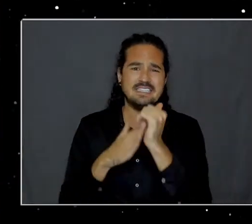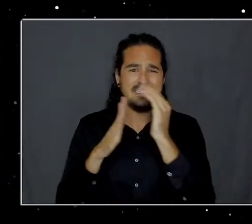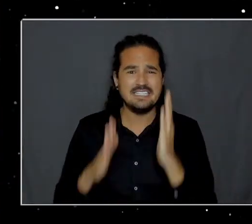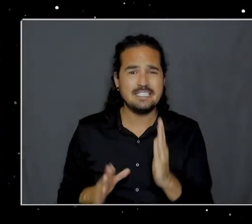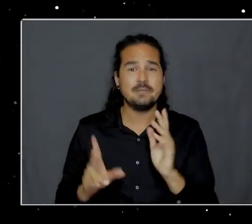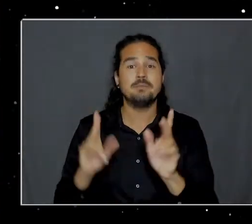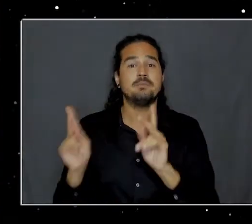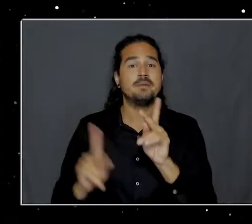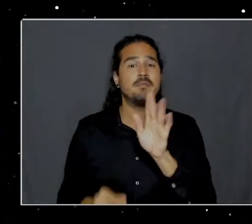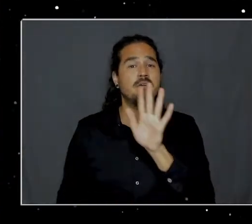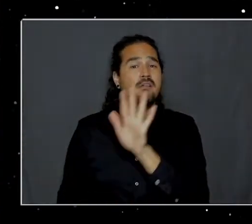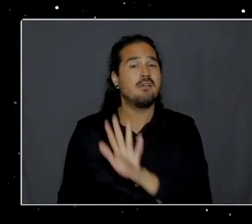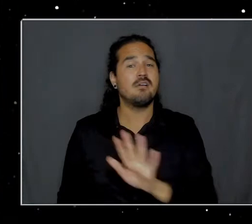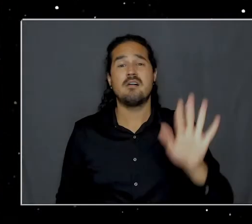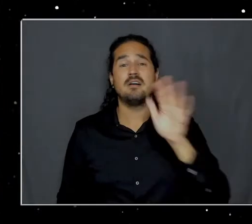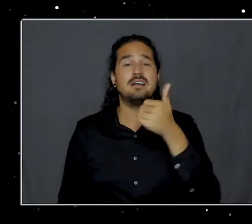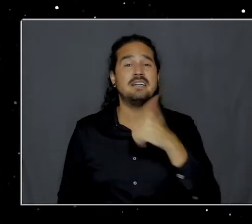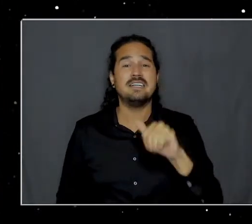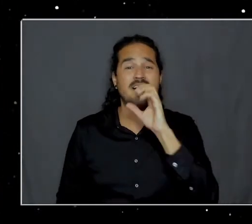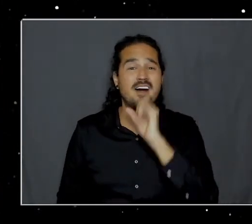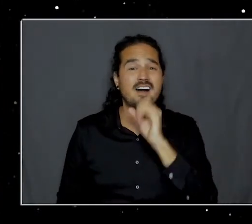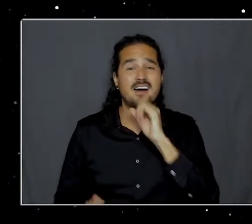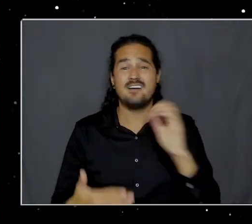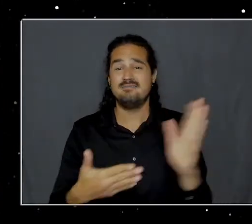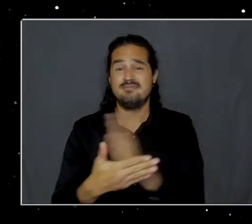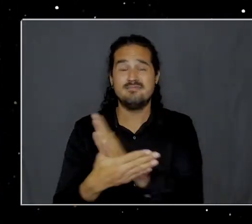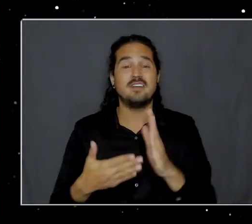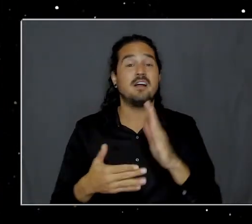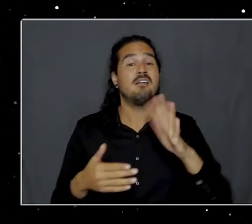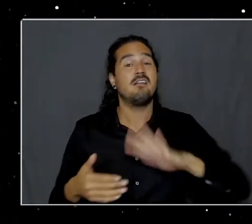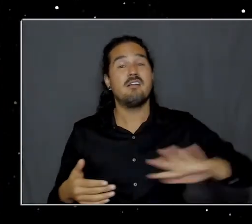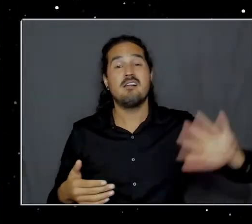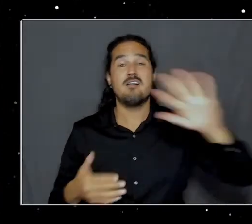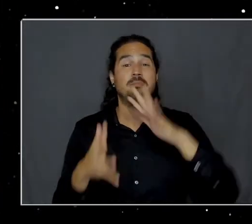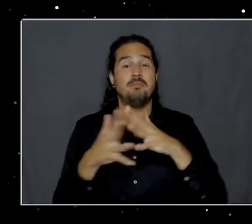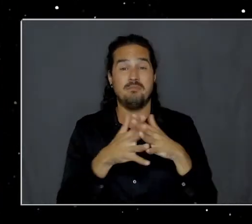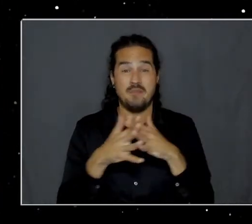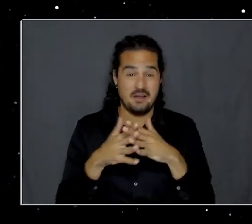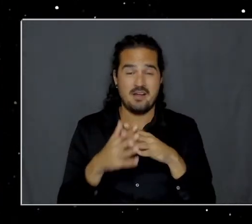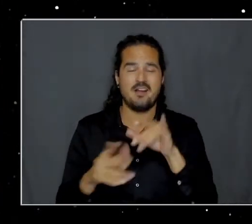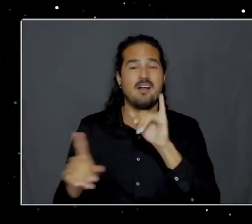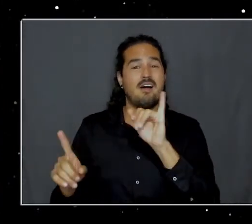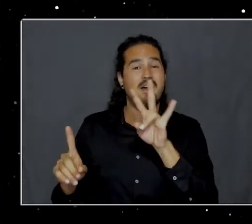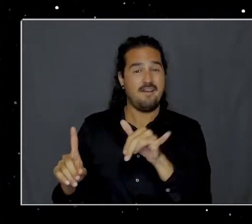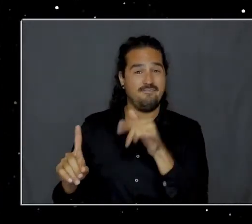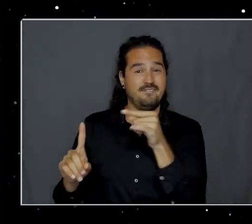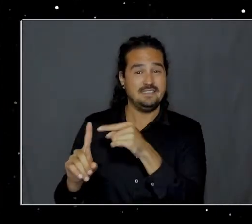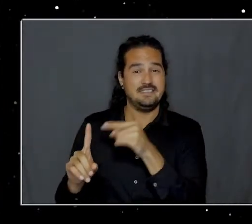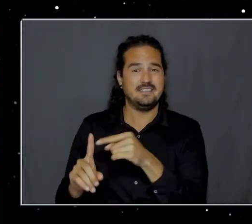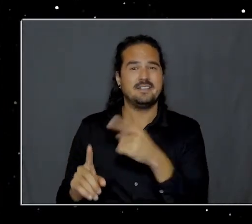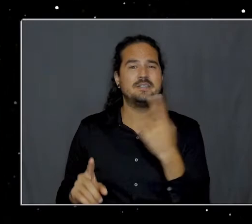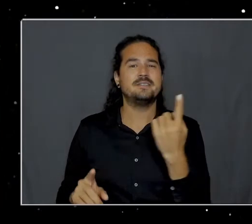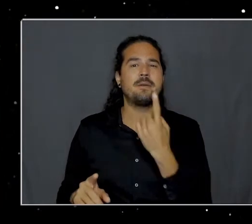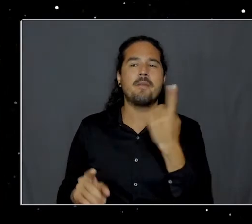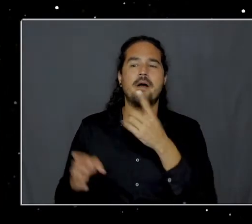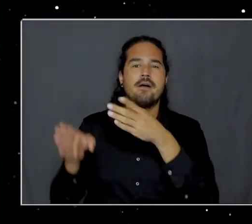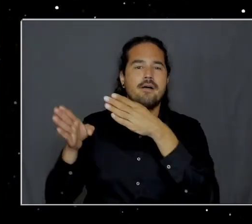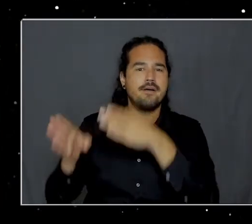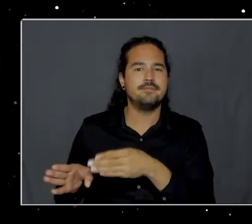ACROSS GENERATIONS IN OUR COMMUNITY, AND REALLY ACROSS THE COUNTRY.